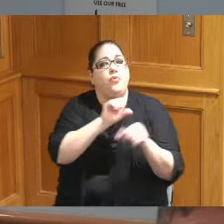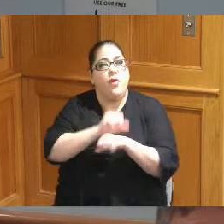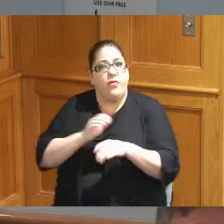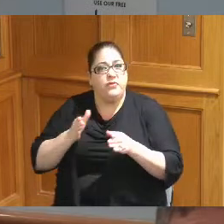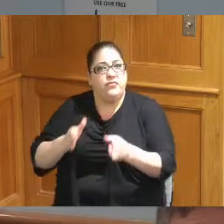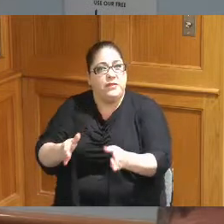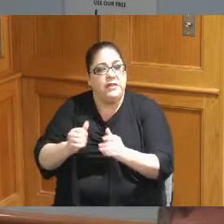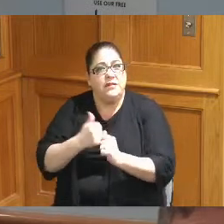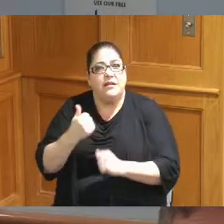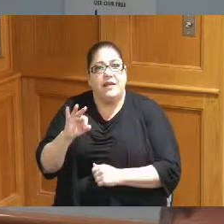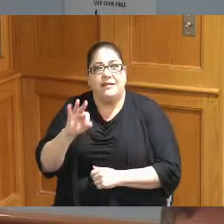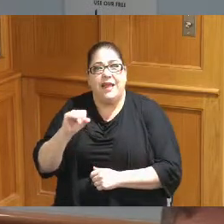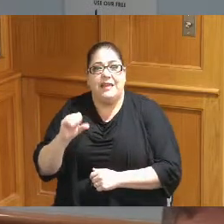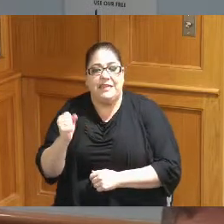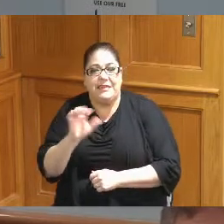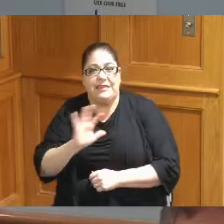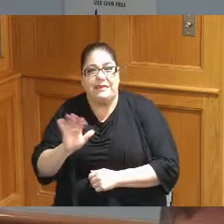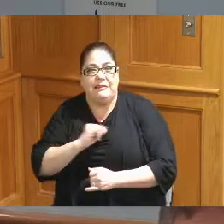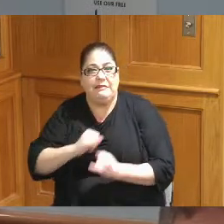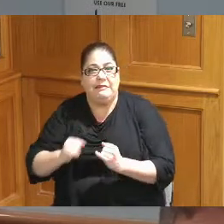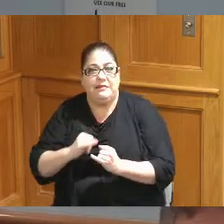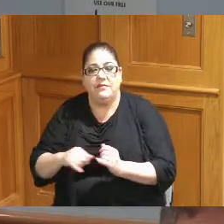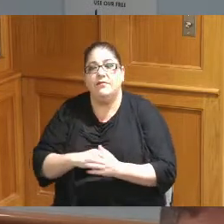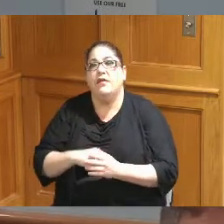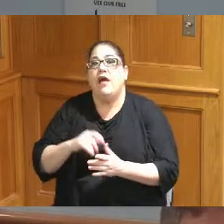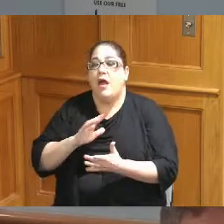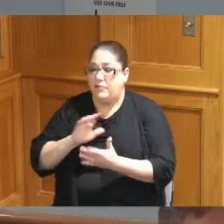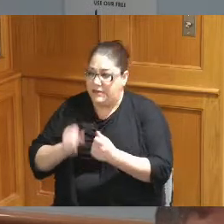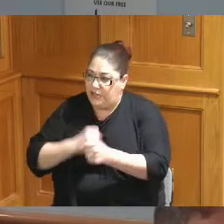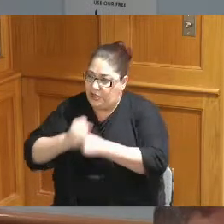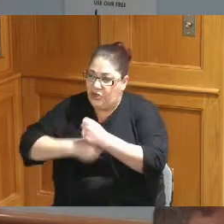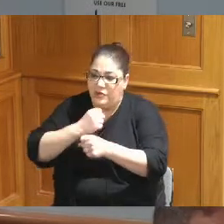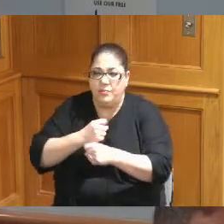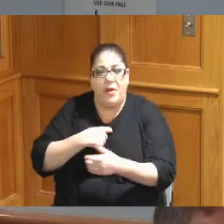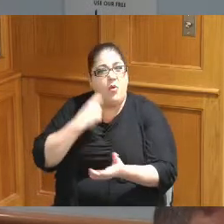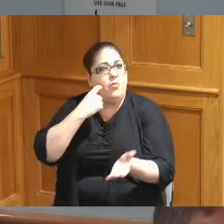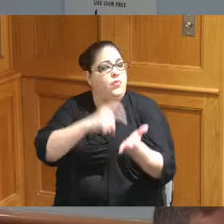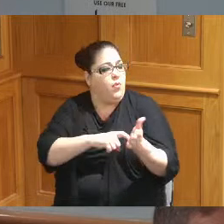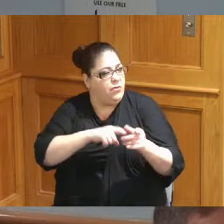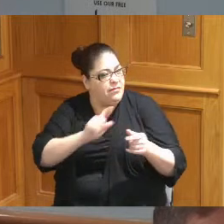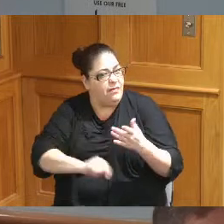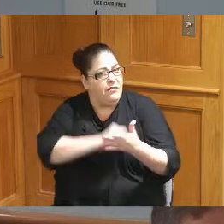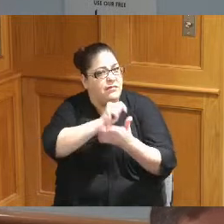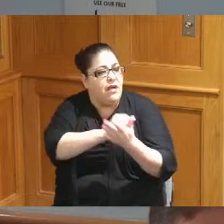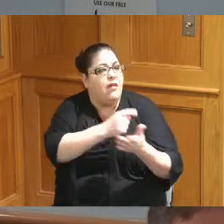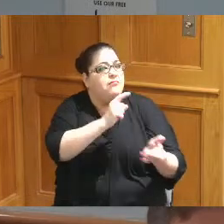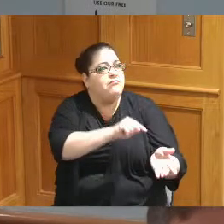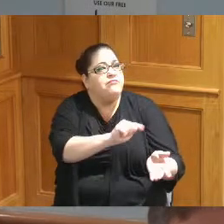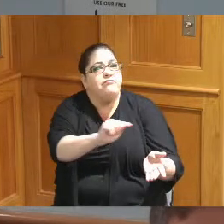and spent six years doing Street Outreach and what I noticed during that time was homeless service